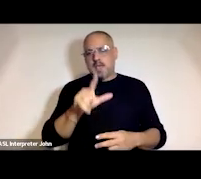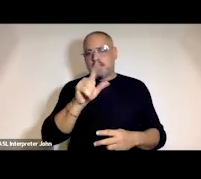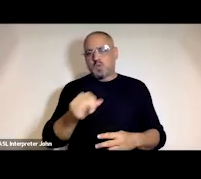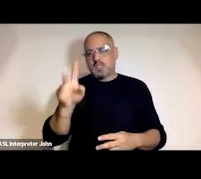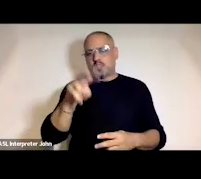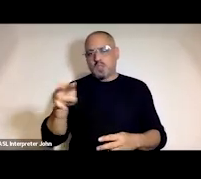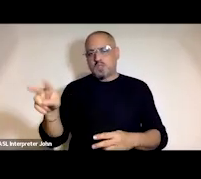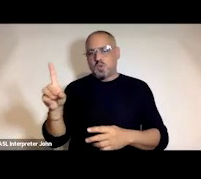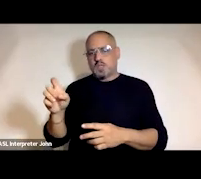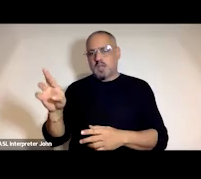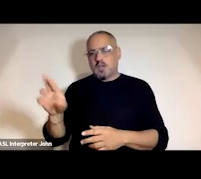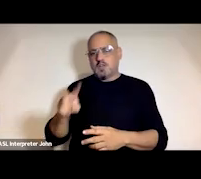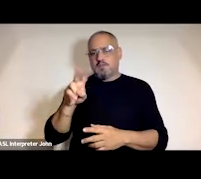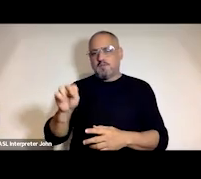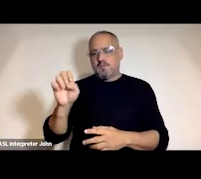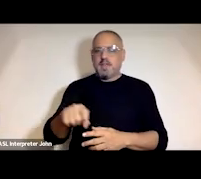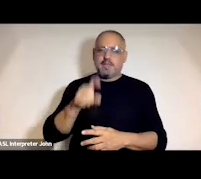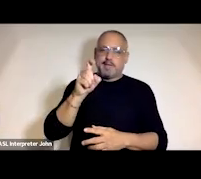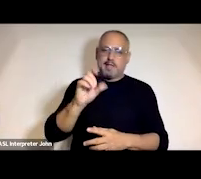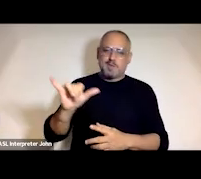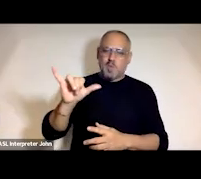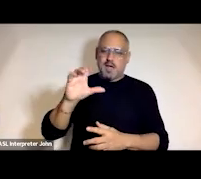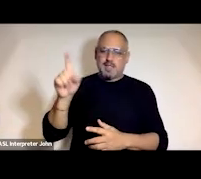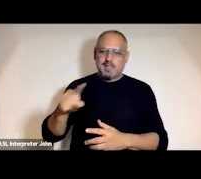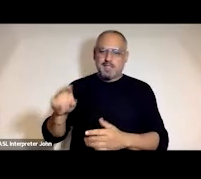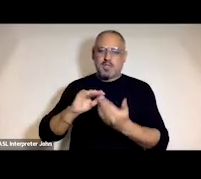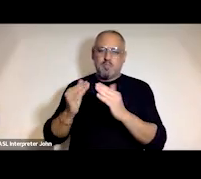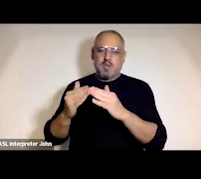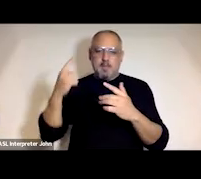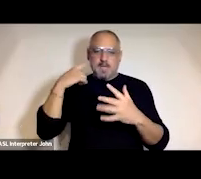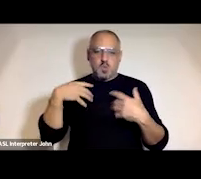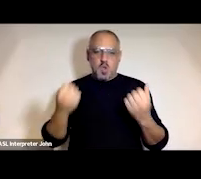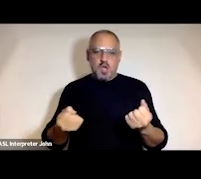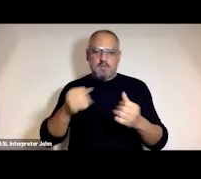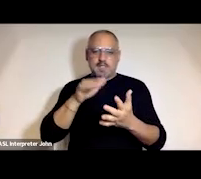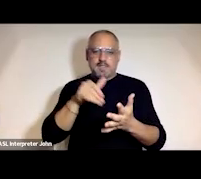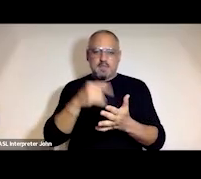by Dr. Baynes at XYZ Community Mental Health Center for a psychiatric evaluation